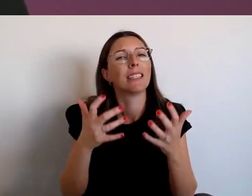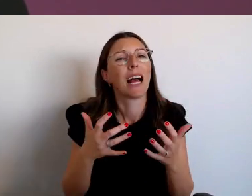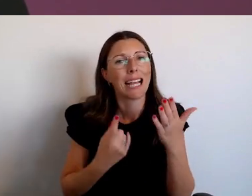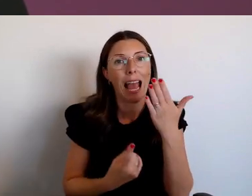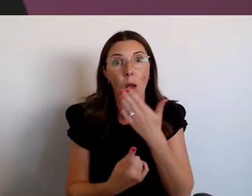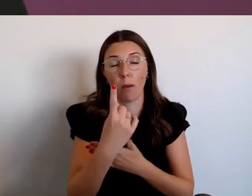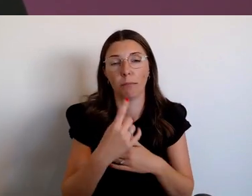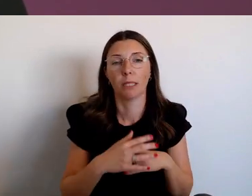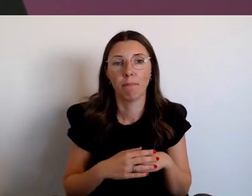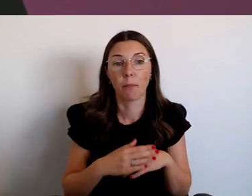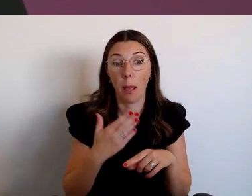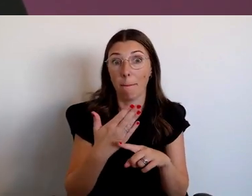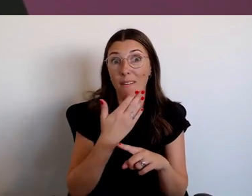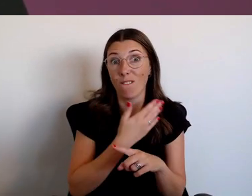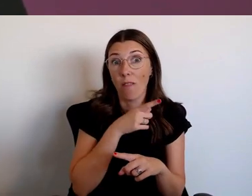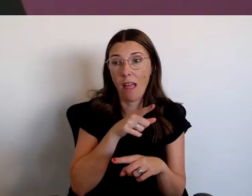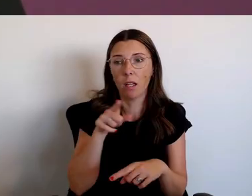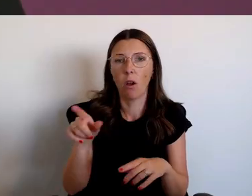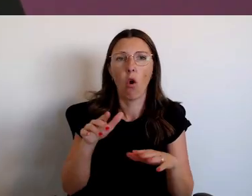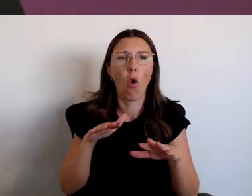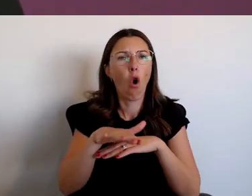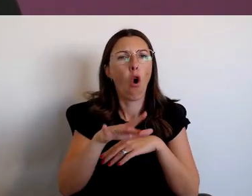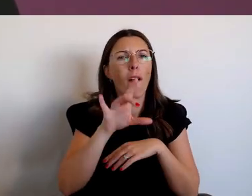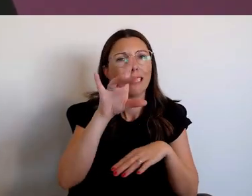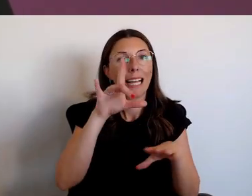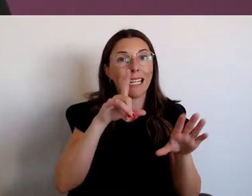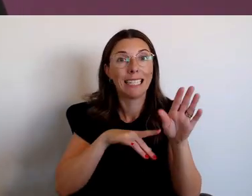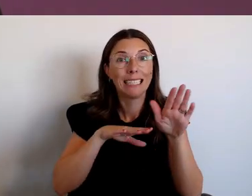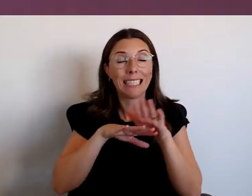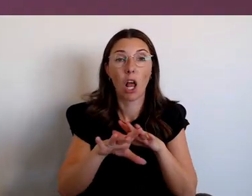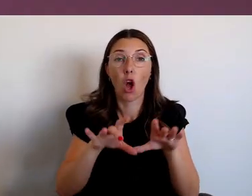Prior to this, Bethany spent over a decade in the Australian